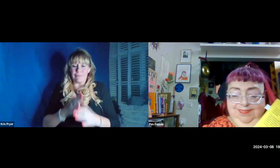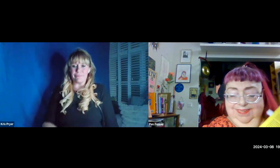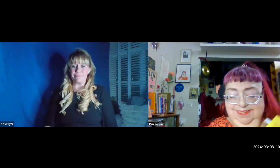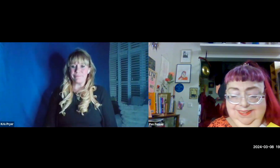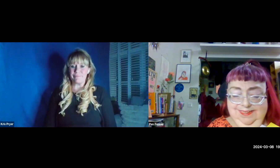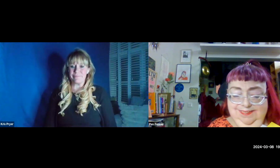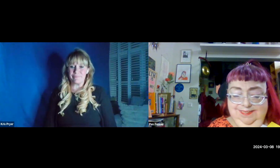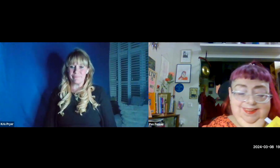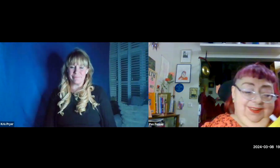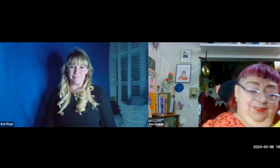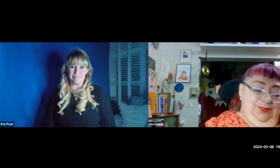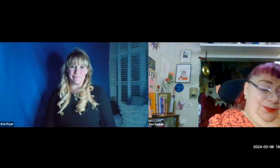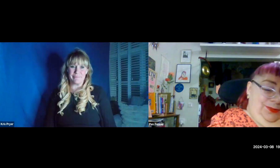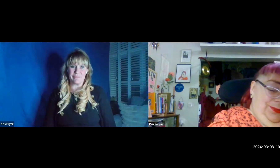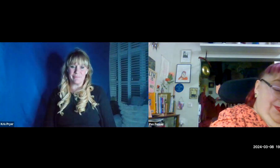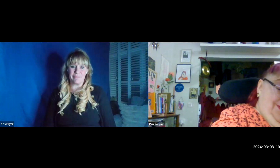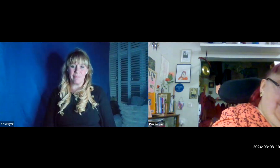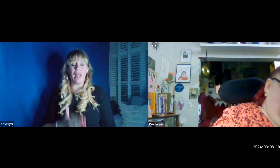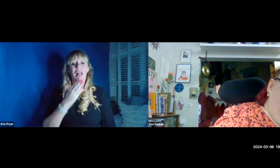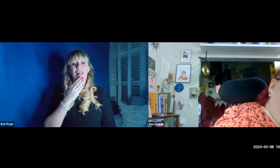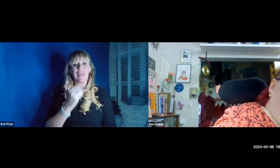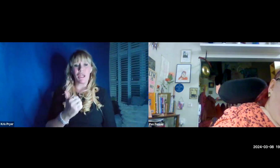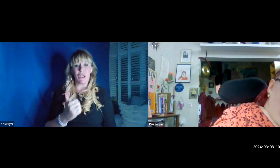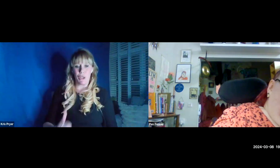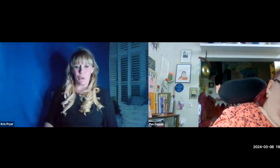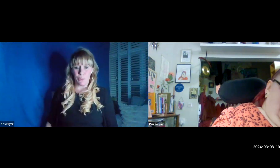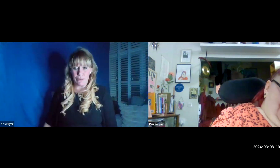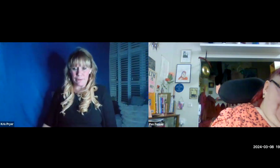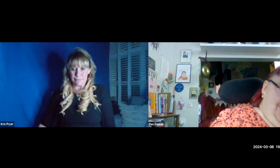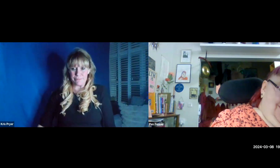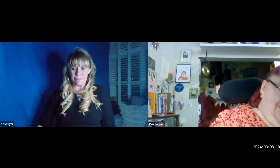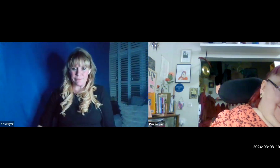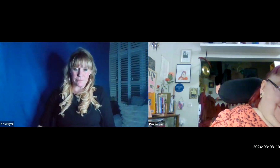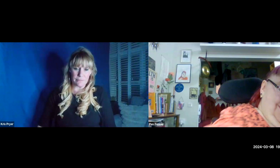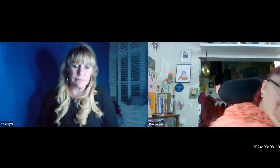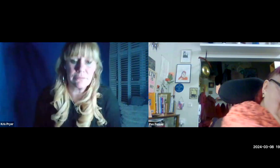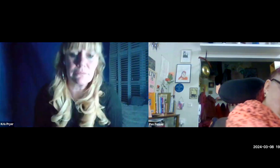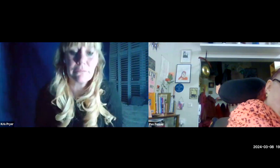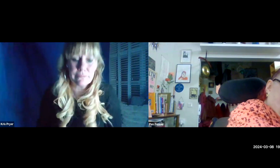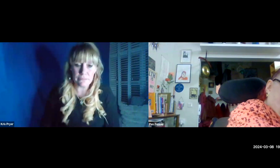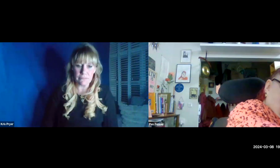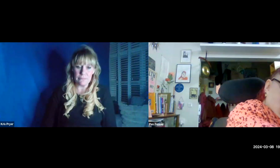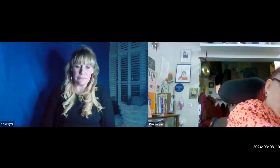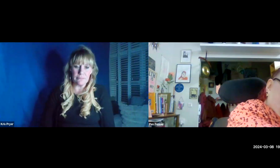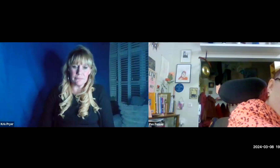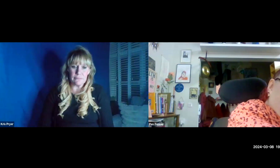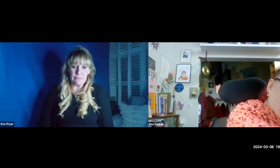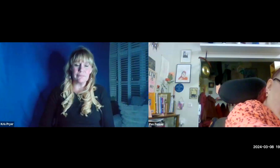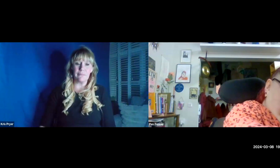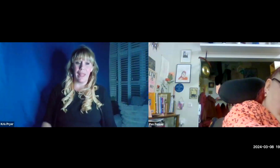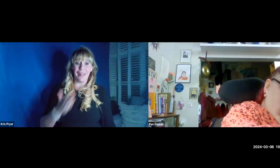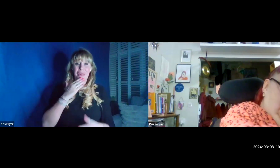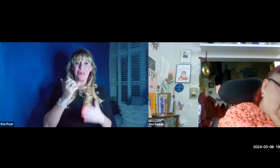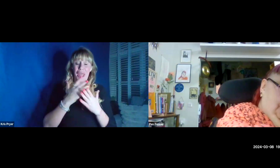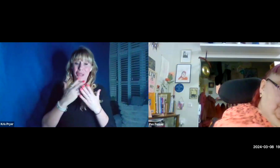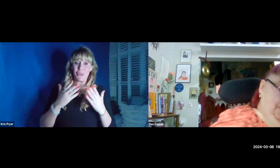Thank you. Thank you so much Penny,